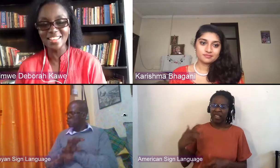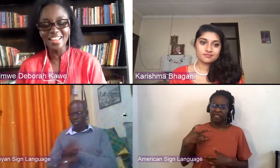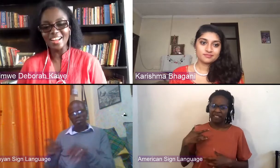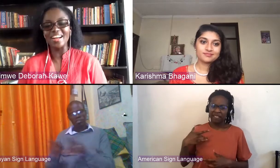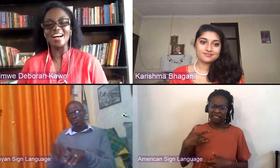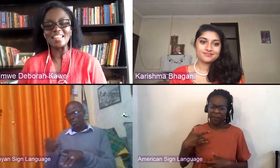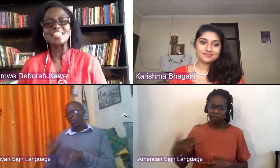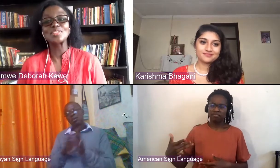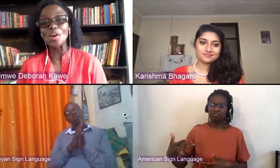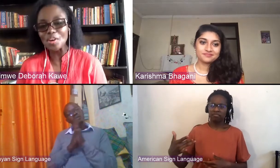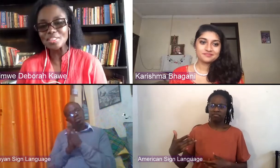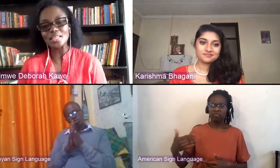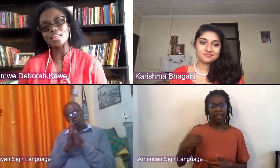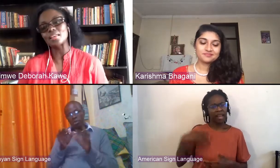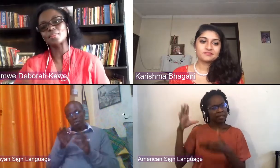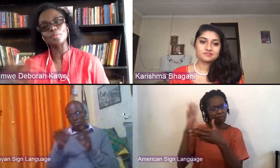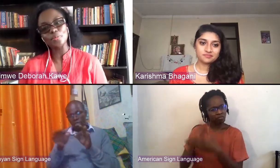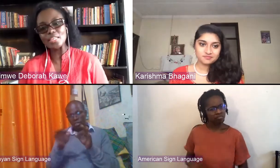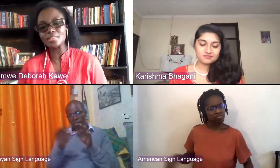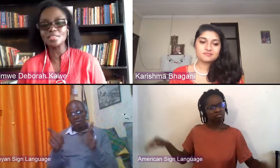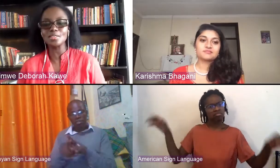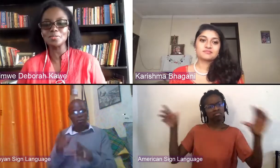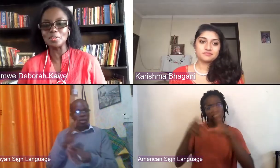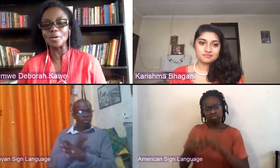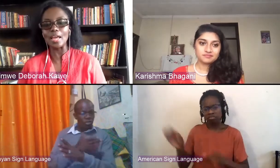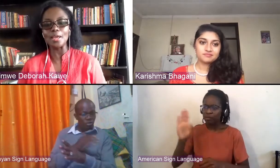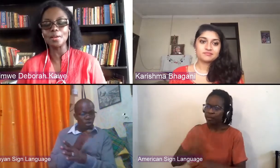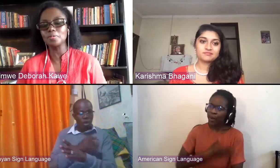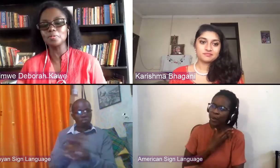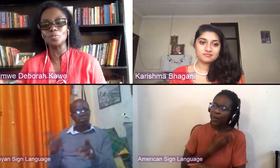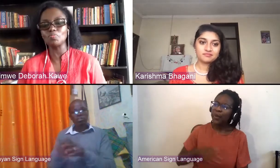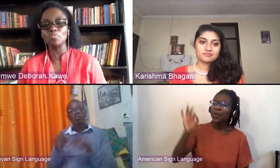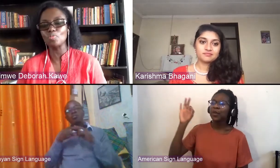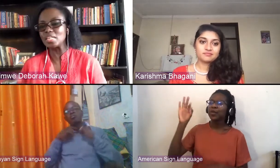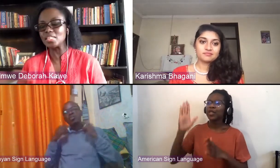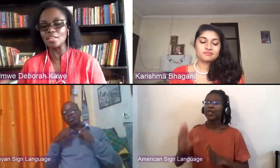and the songs and the priests, you know, like reading